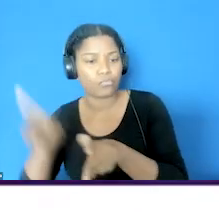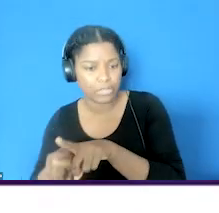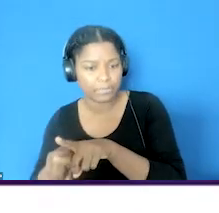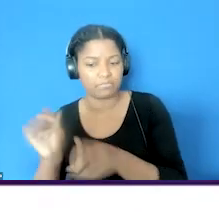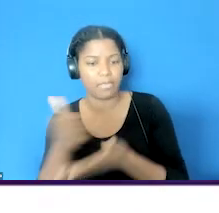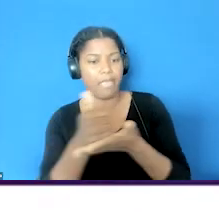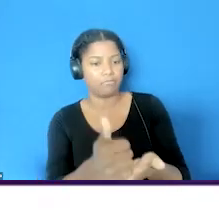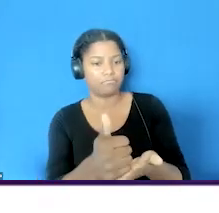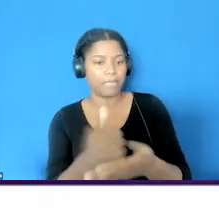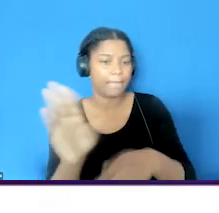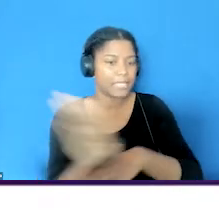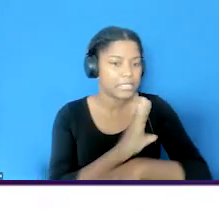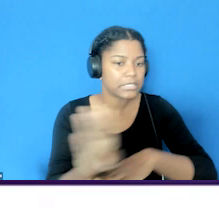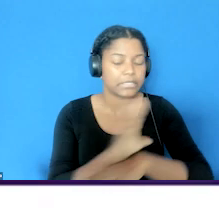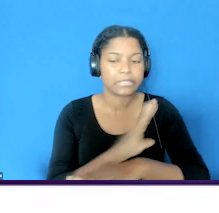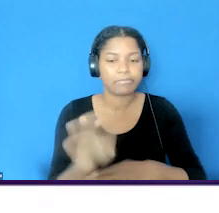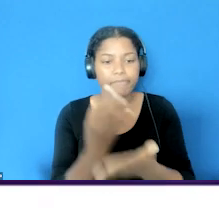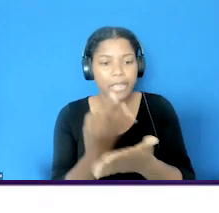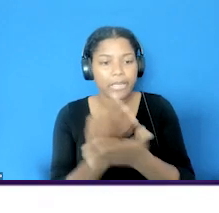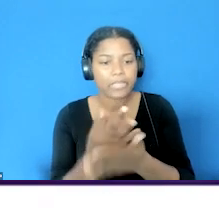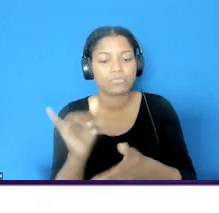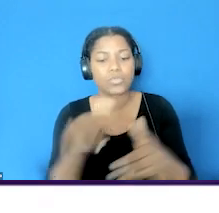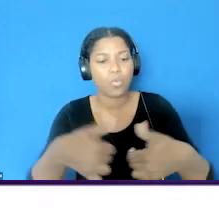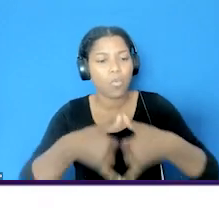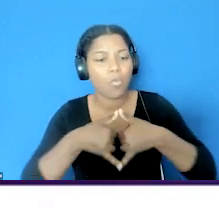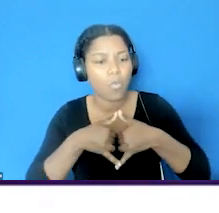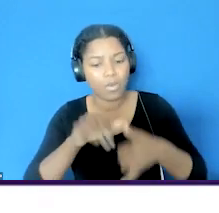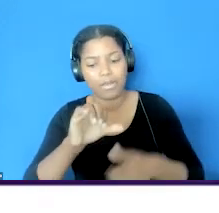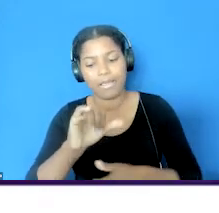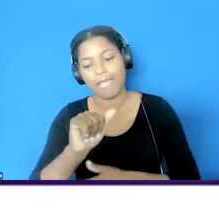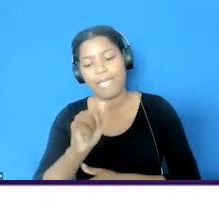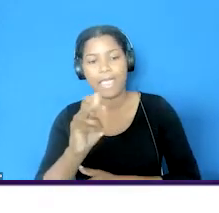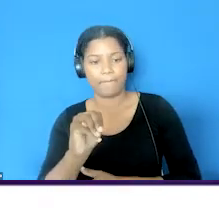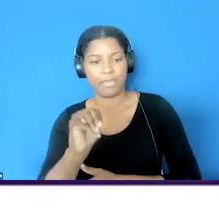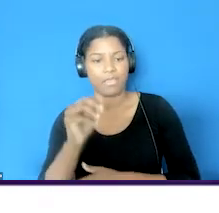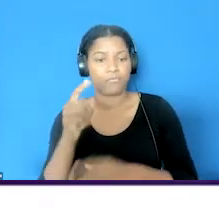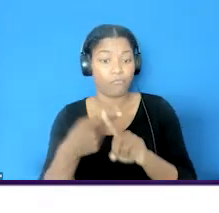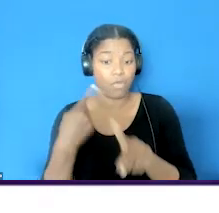by providing business, financial, and award administration from pre-award through closeout.